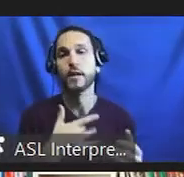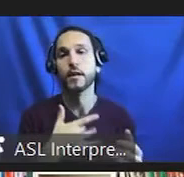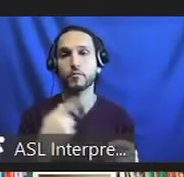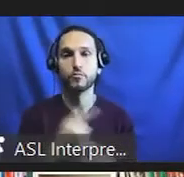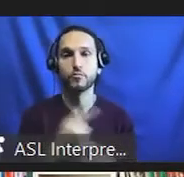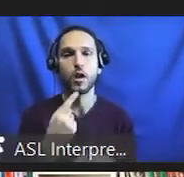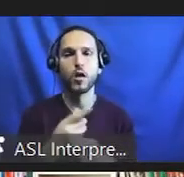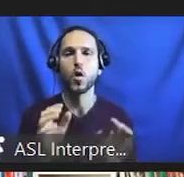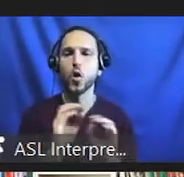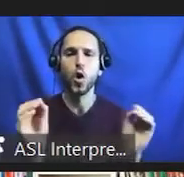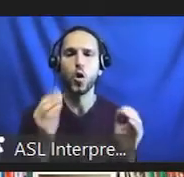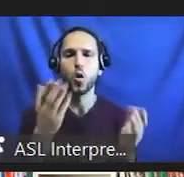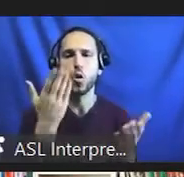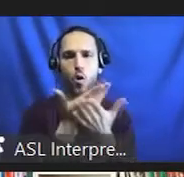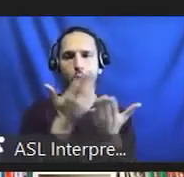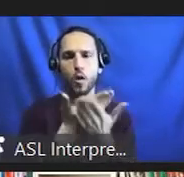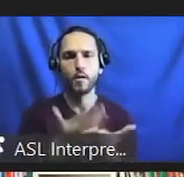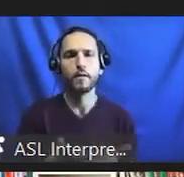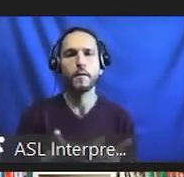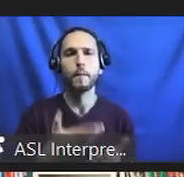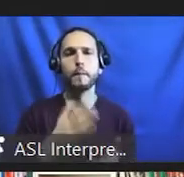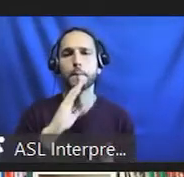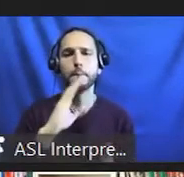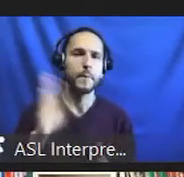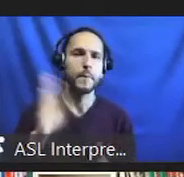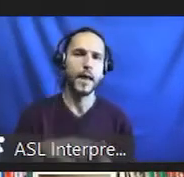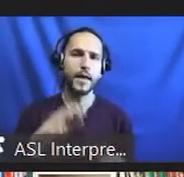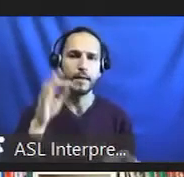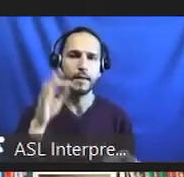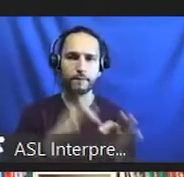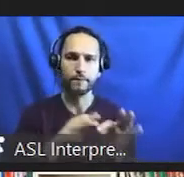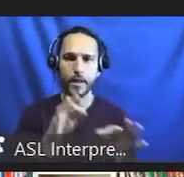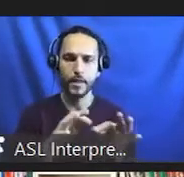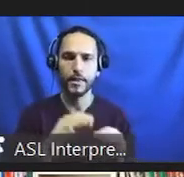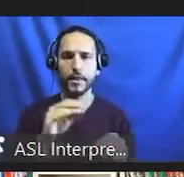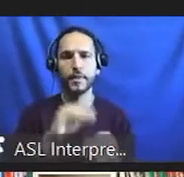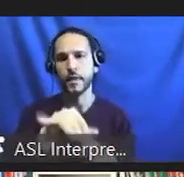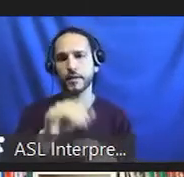And there was no evidence of bad faith in that situation.